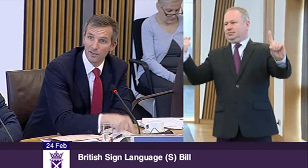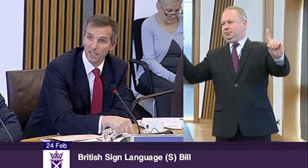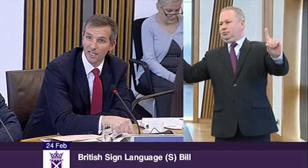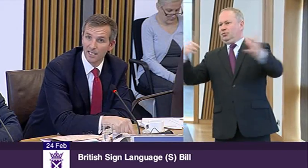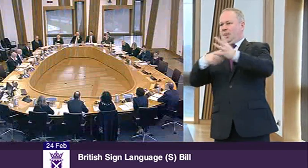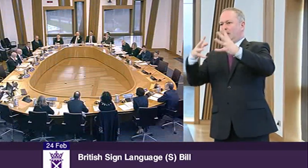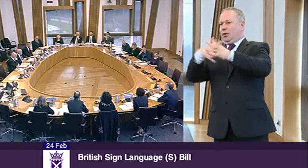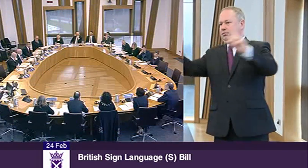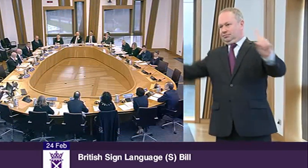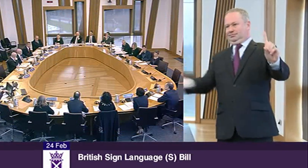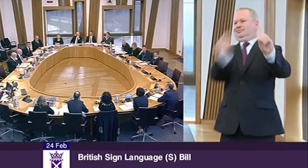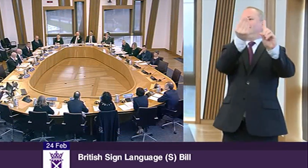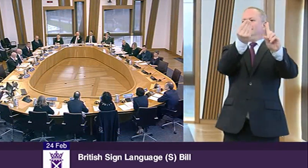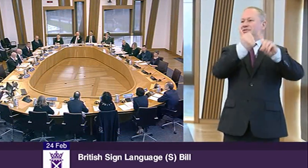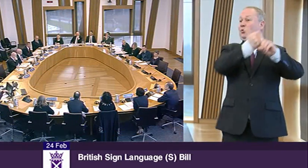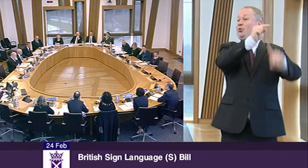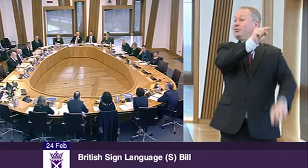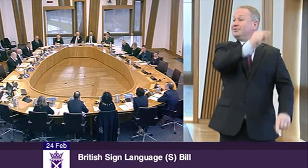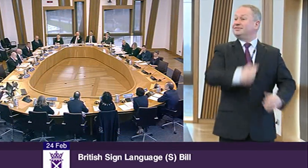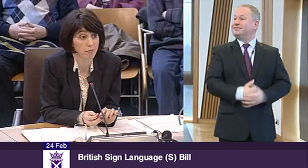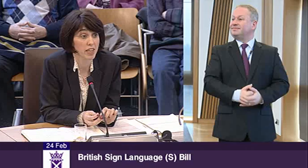Act 2010, the human rights framework and the DDA.